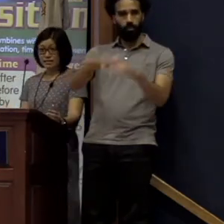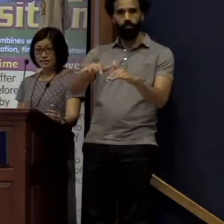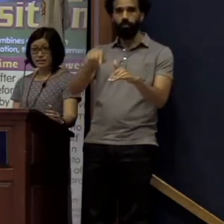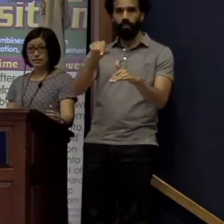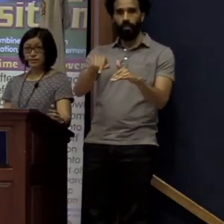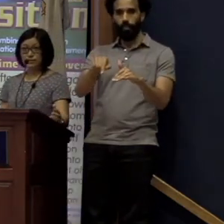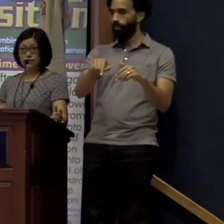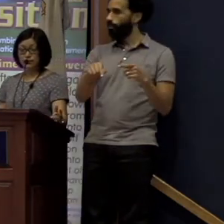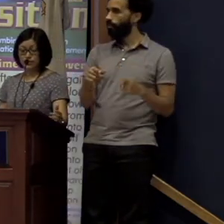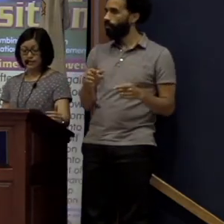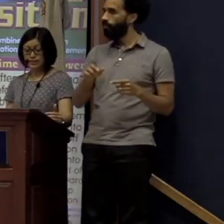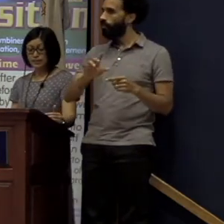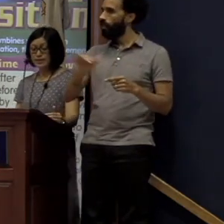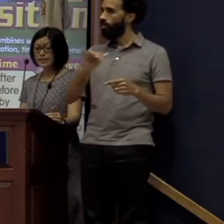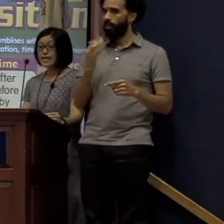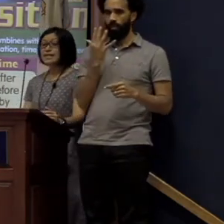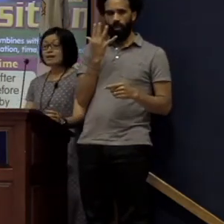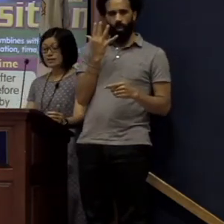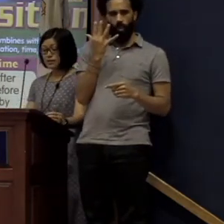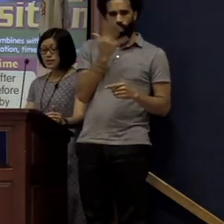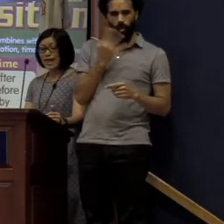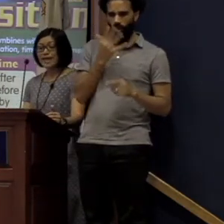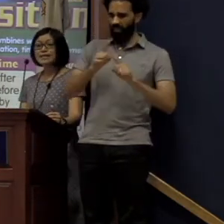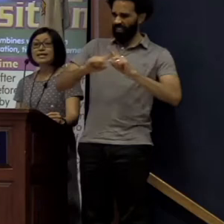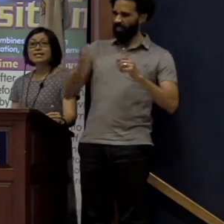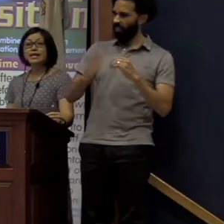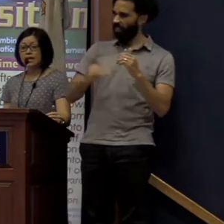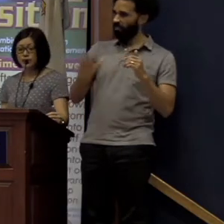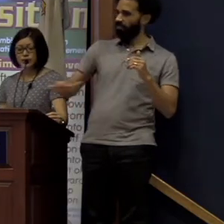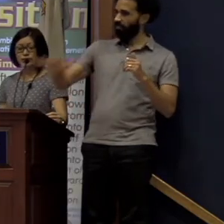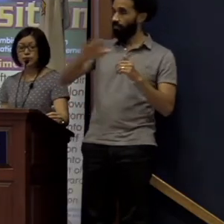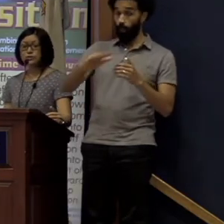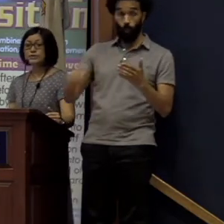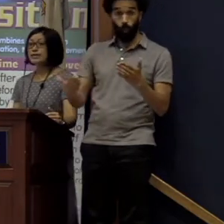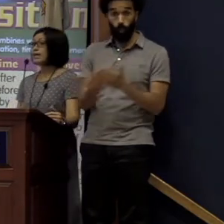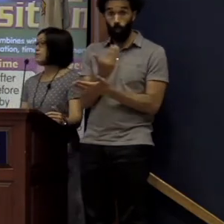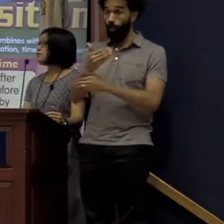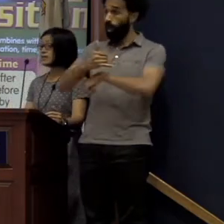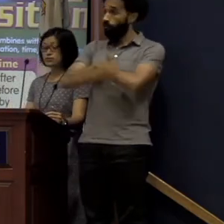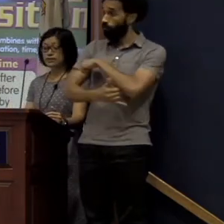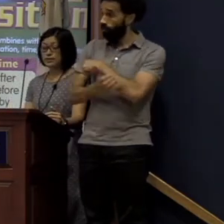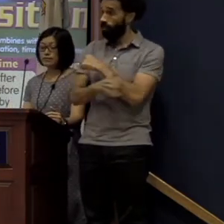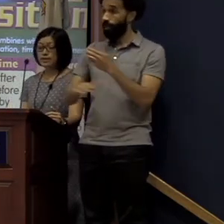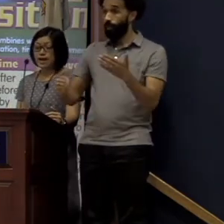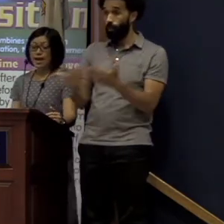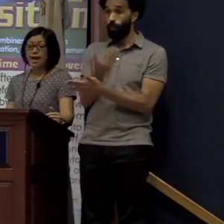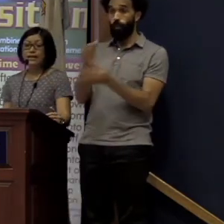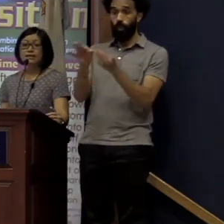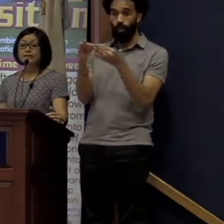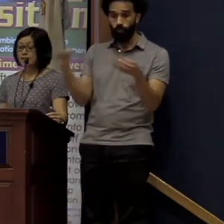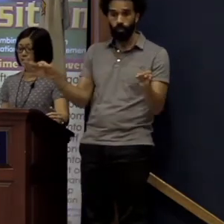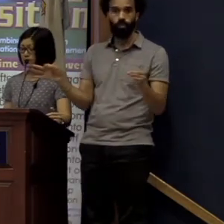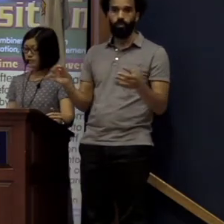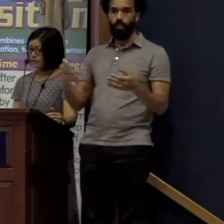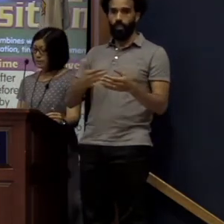They are not the only refugees in the space. They are in a new land their language issues they are really stressed out and there is a lack of privacy and